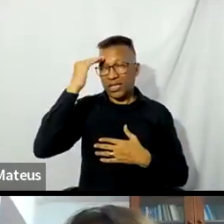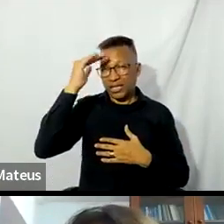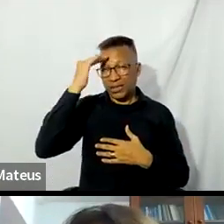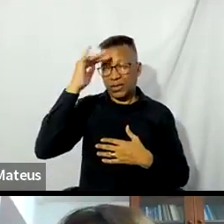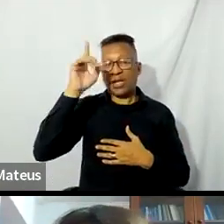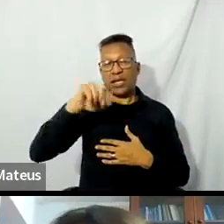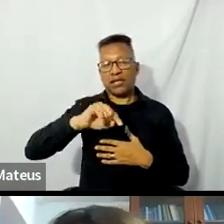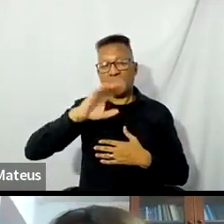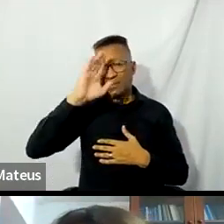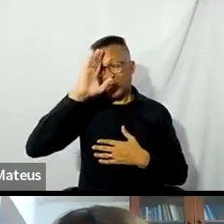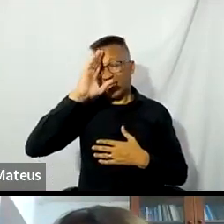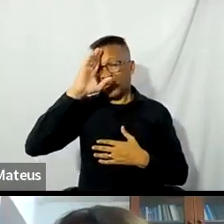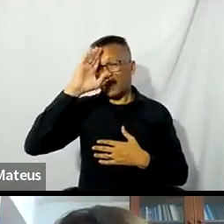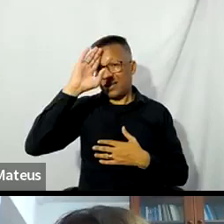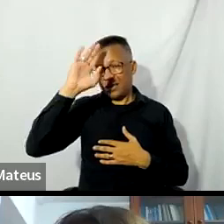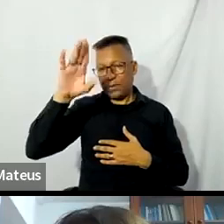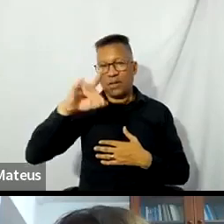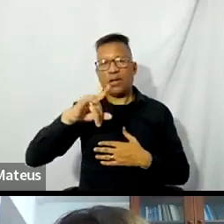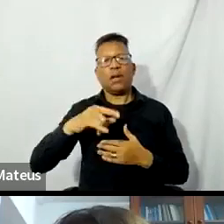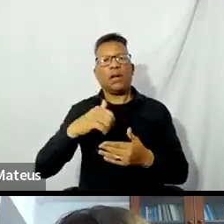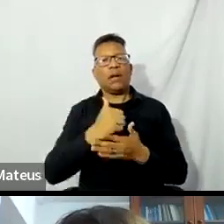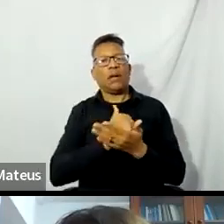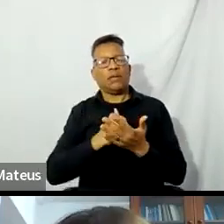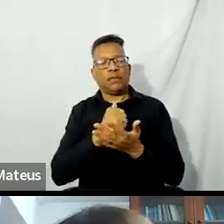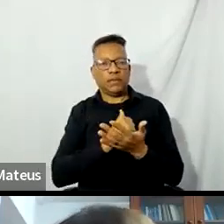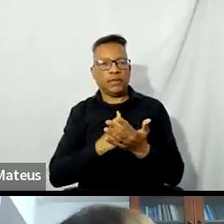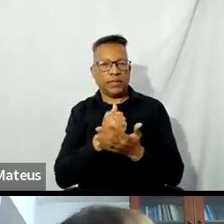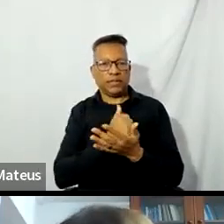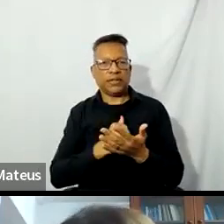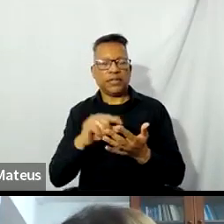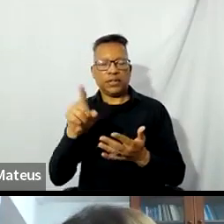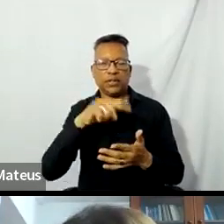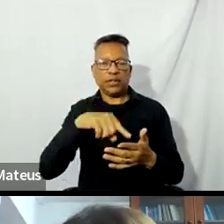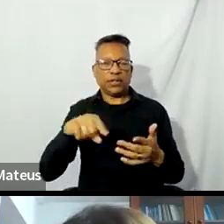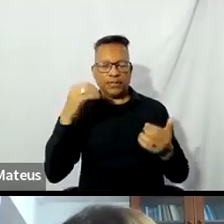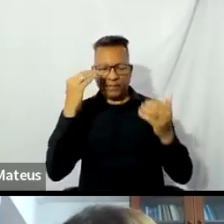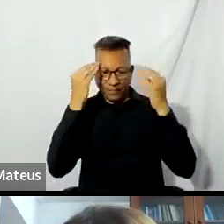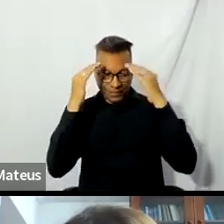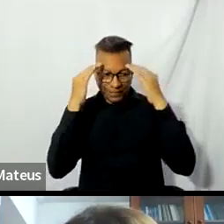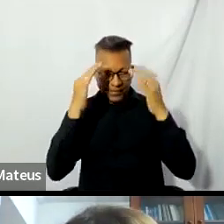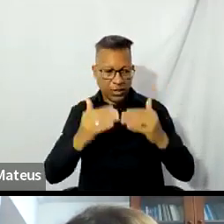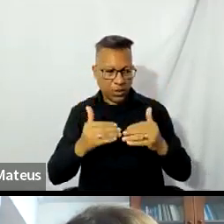as the basic principle, then I think we can we can start to make we can start to make more sense of of how, though all of